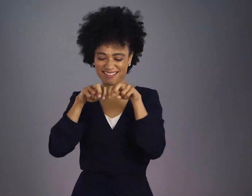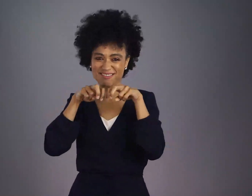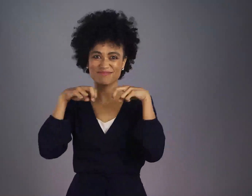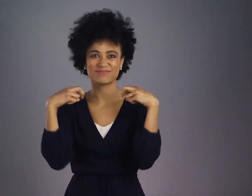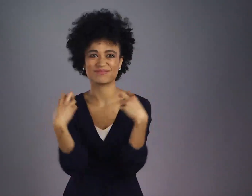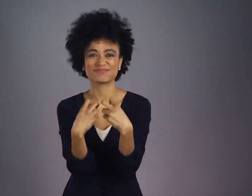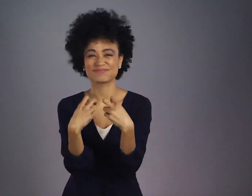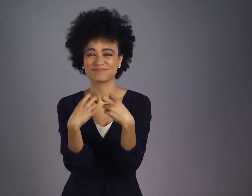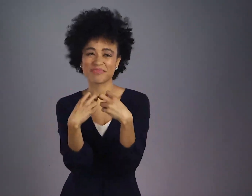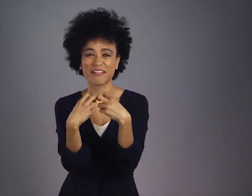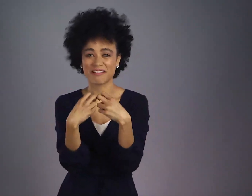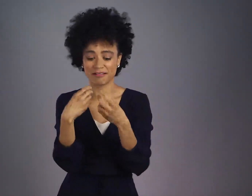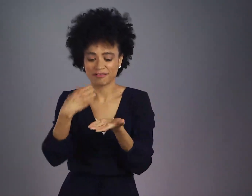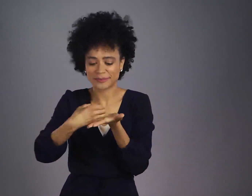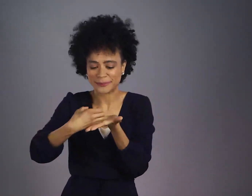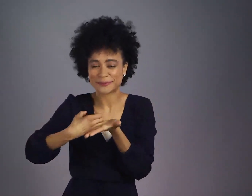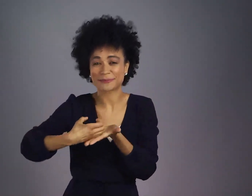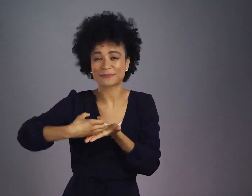His friends feel closer over a highball.